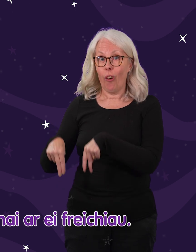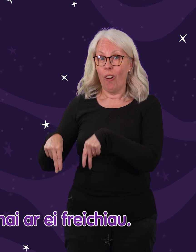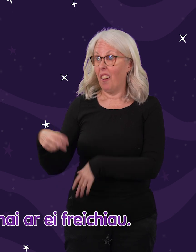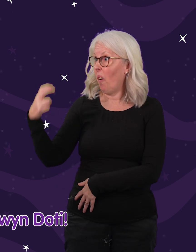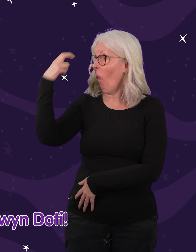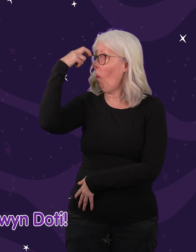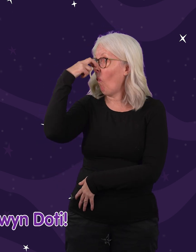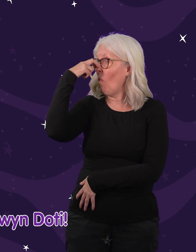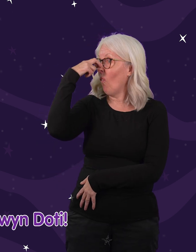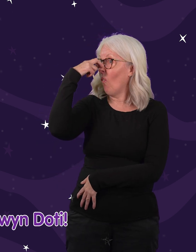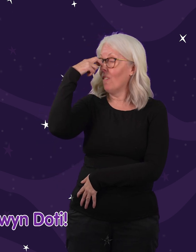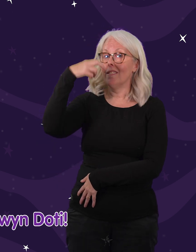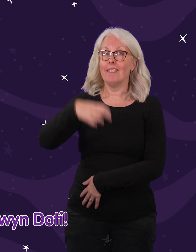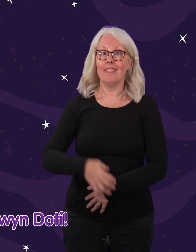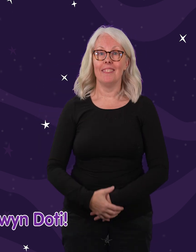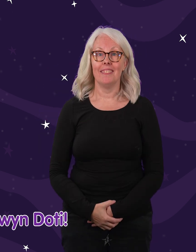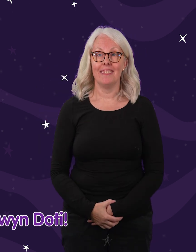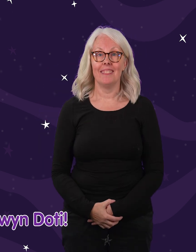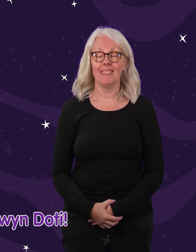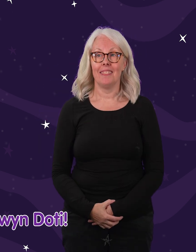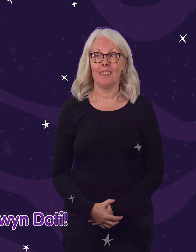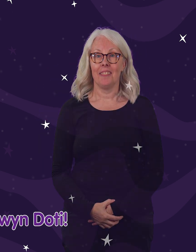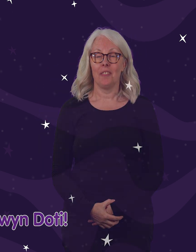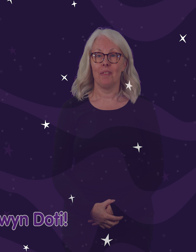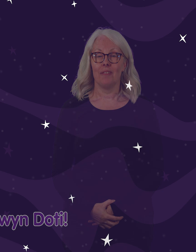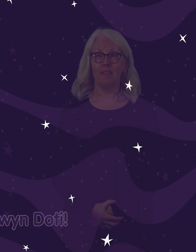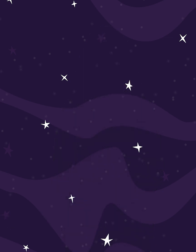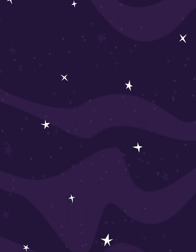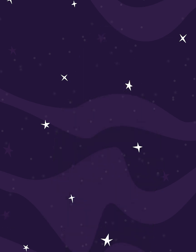One is on Doti's nose.